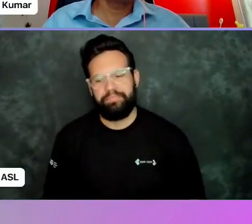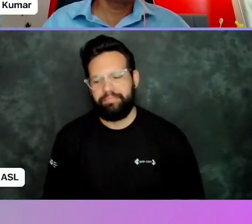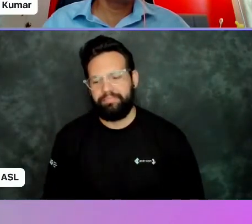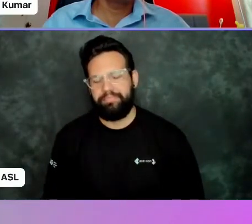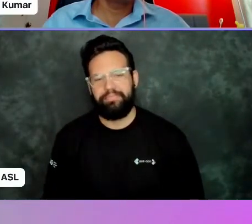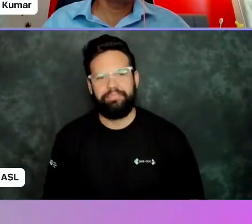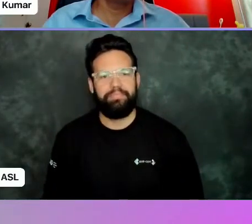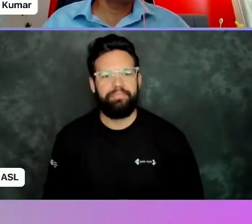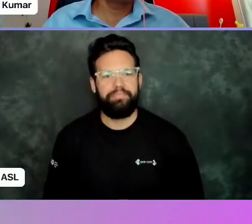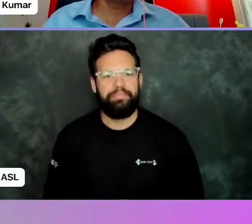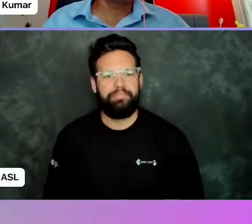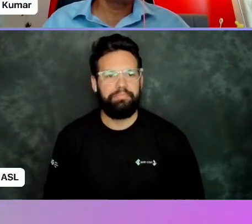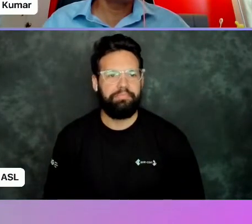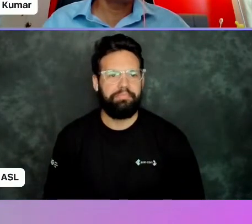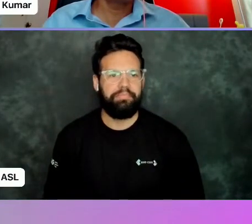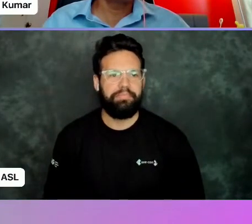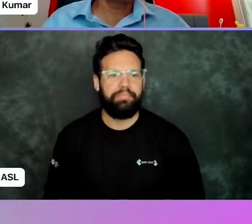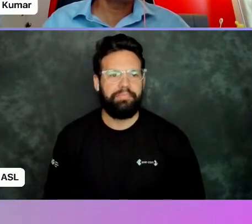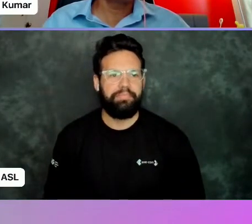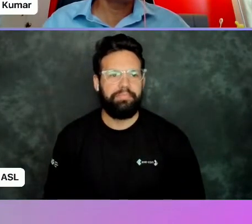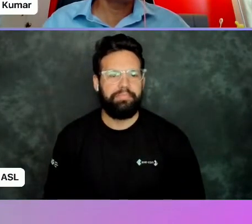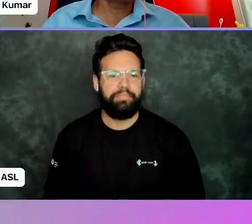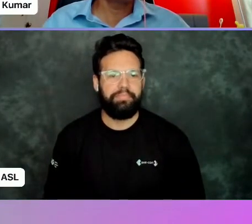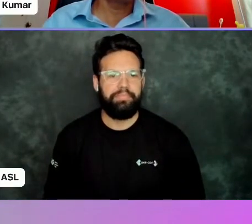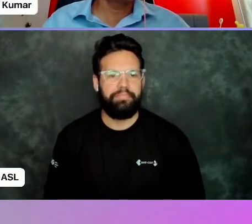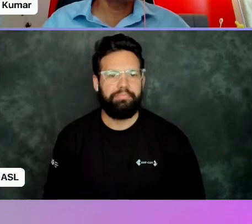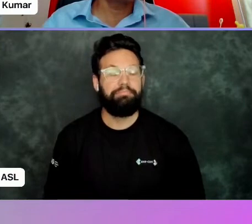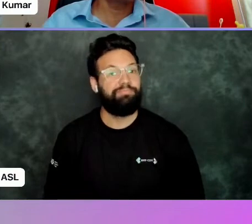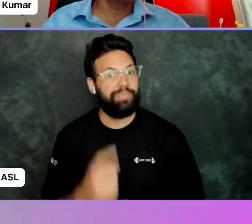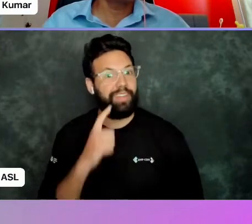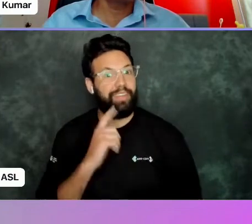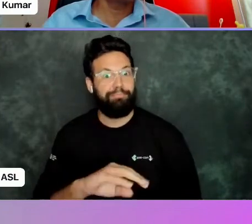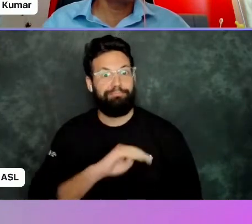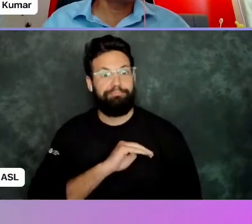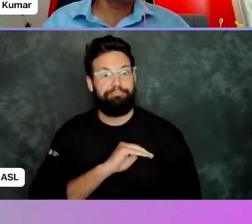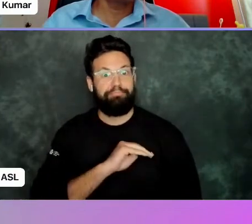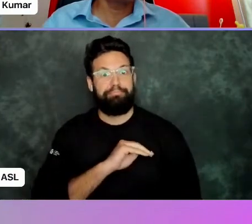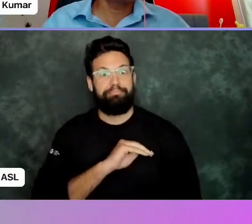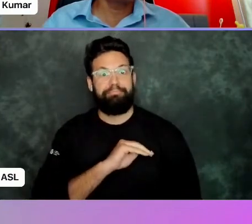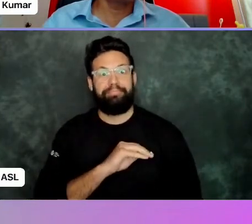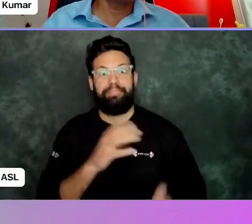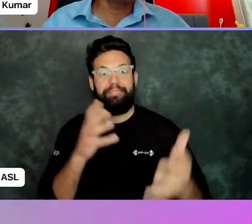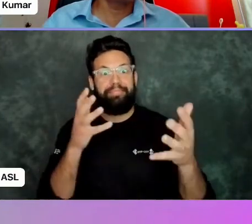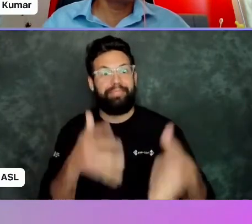All right, I think that'll close us out. We're coming to the end of our session time.